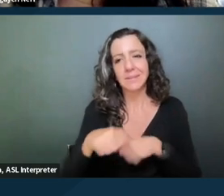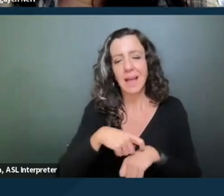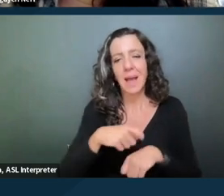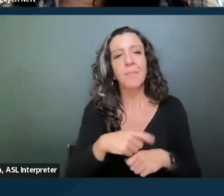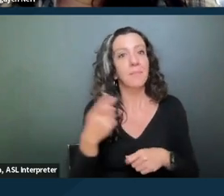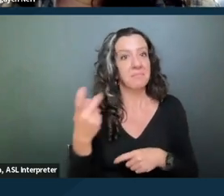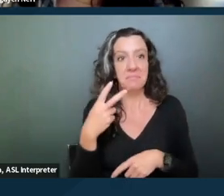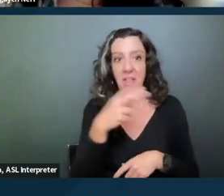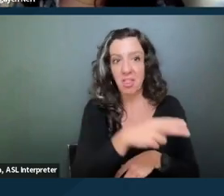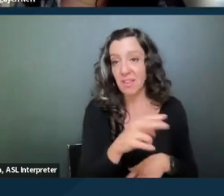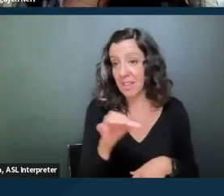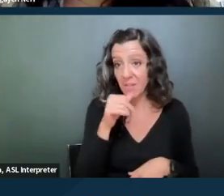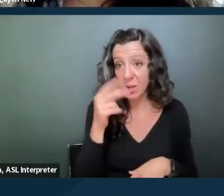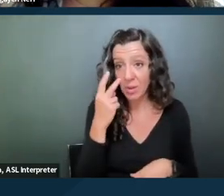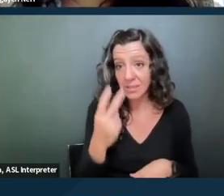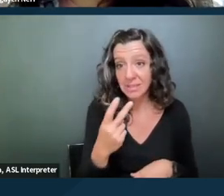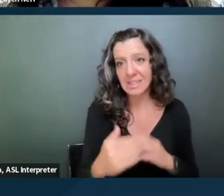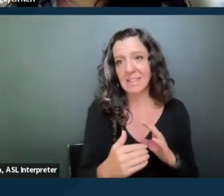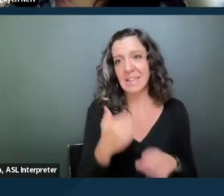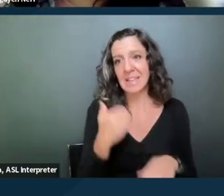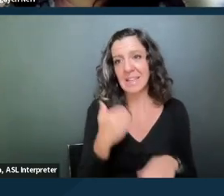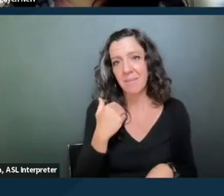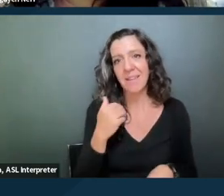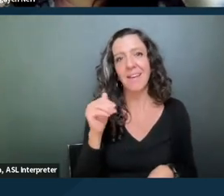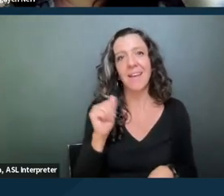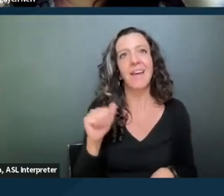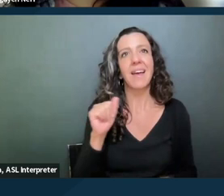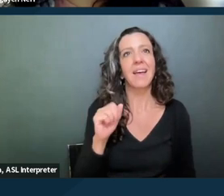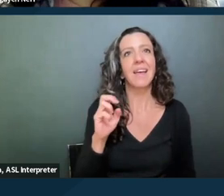If you don't see it, email me at eneff@dreadf.org.